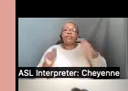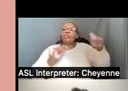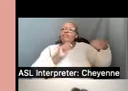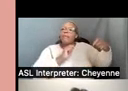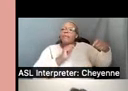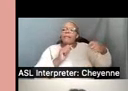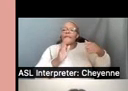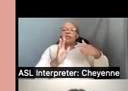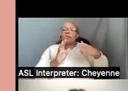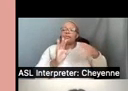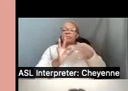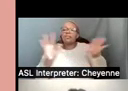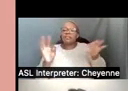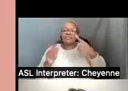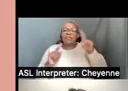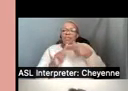You are only required to provide one.